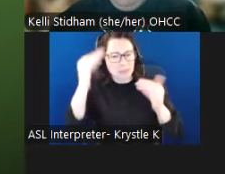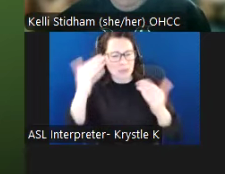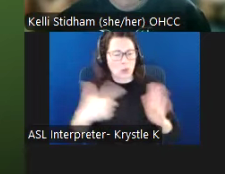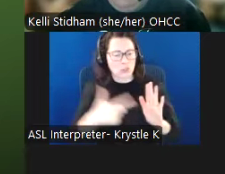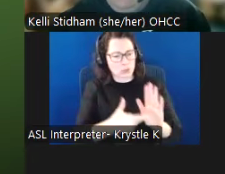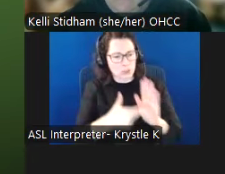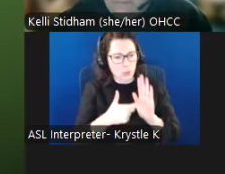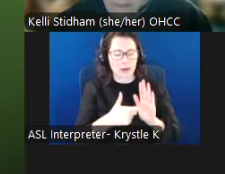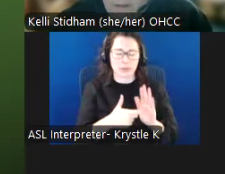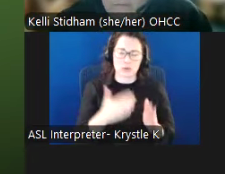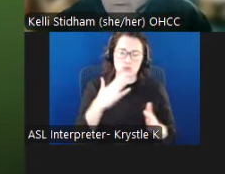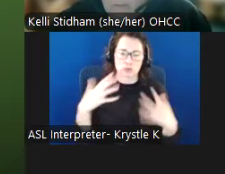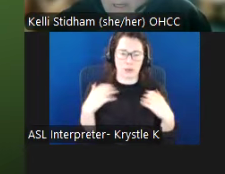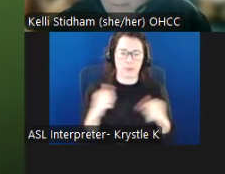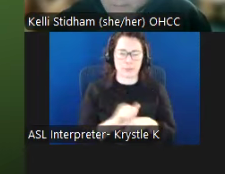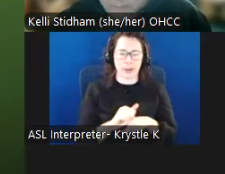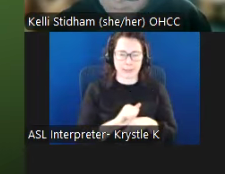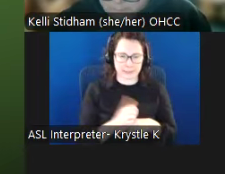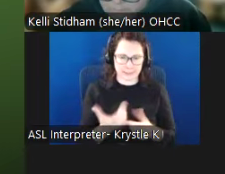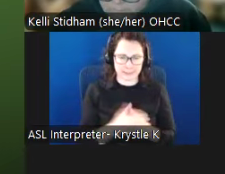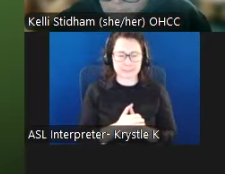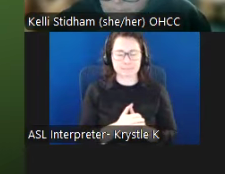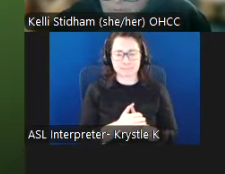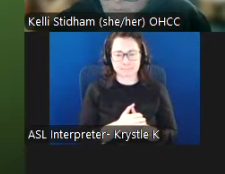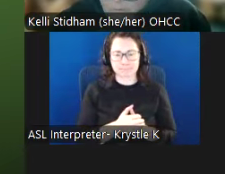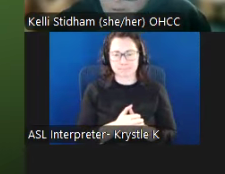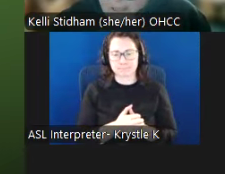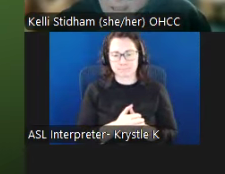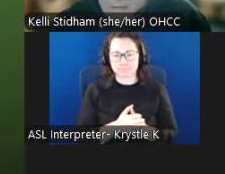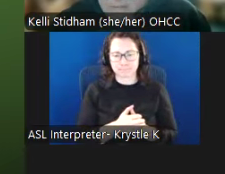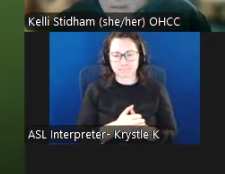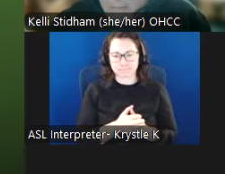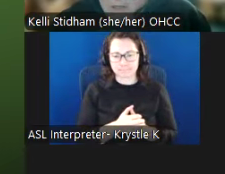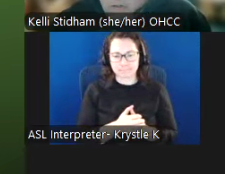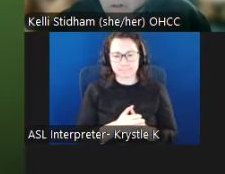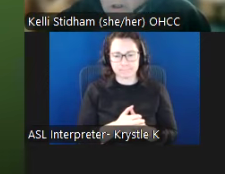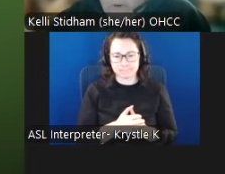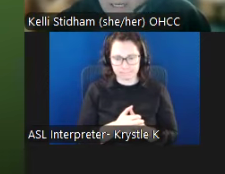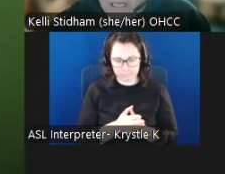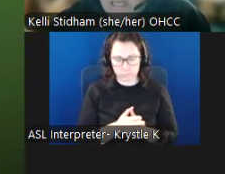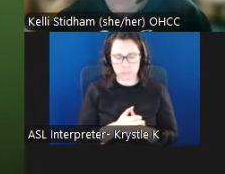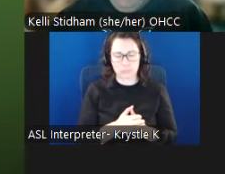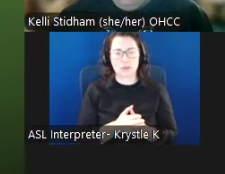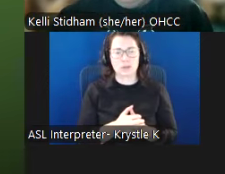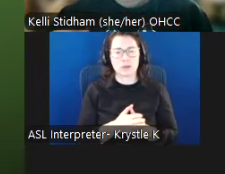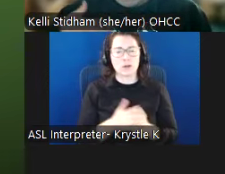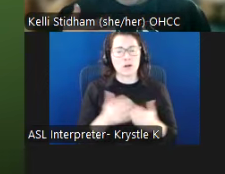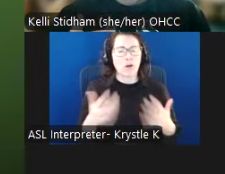healthy practices. So um